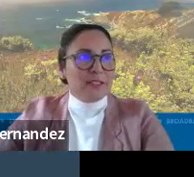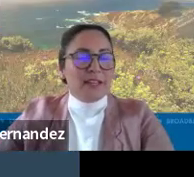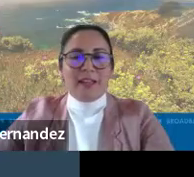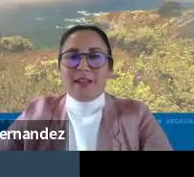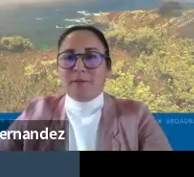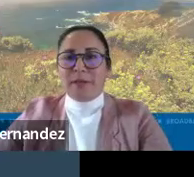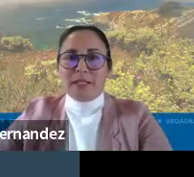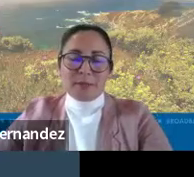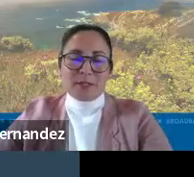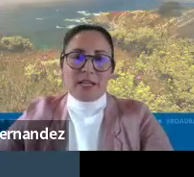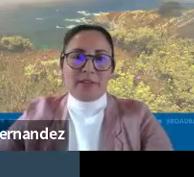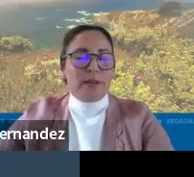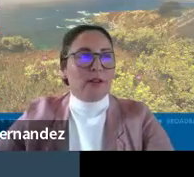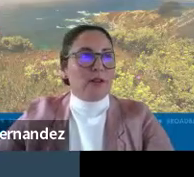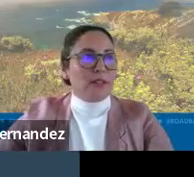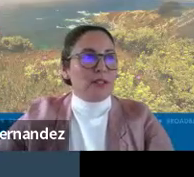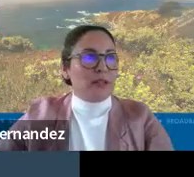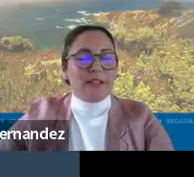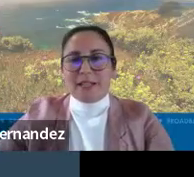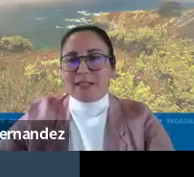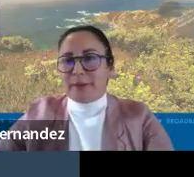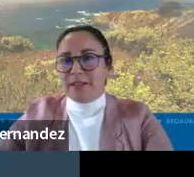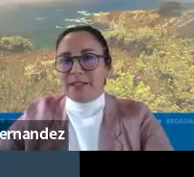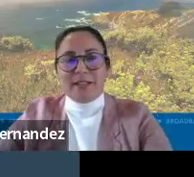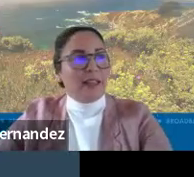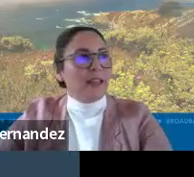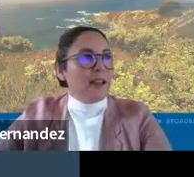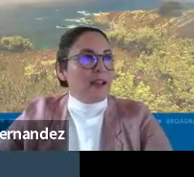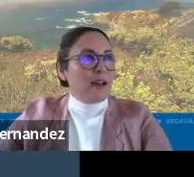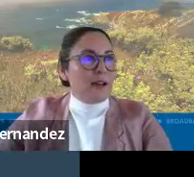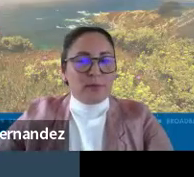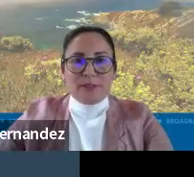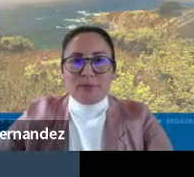being here today, and especially to everyone also that's joining us as a panelist today.